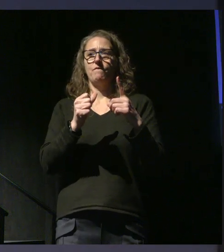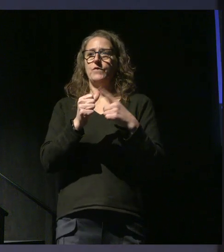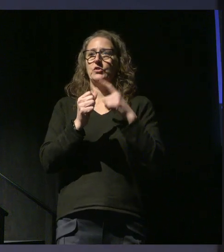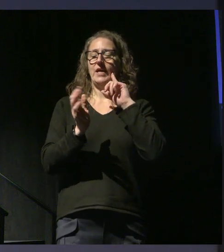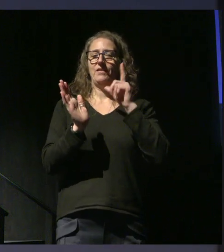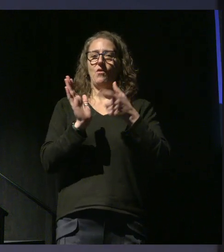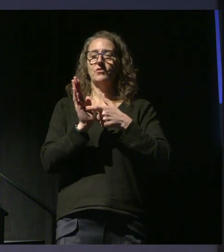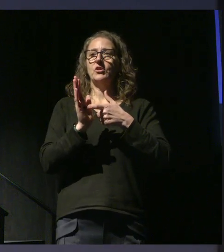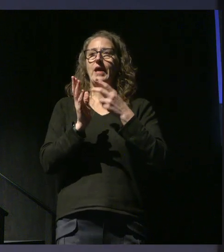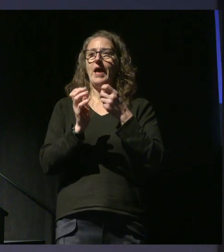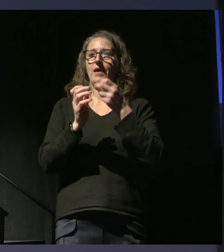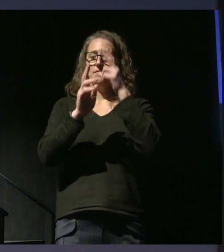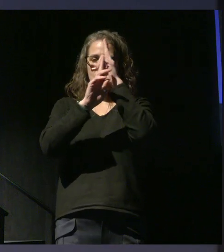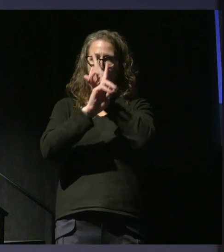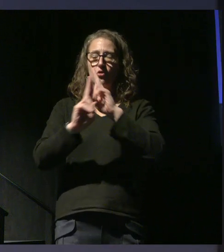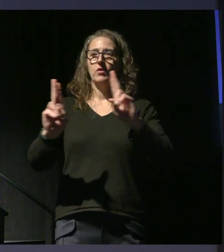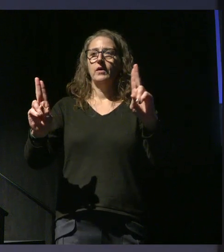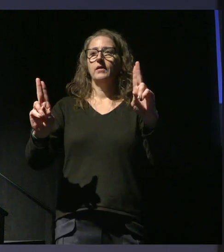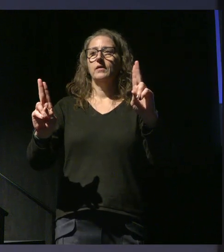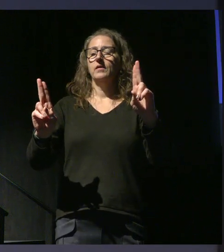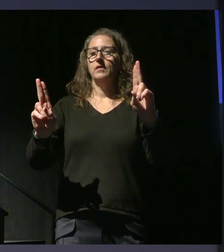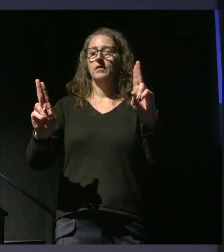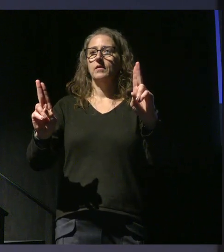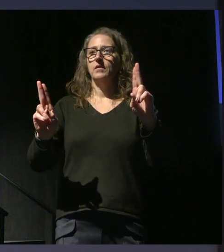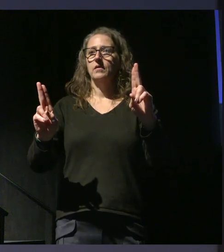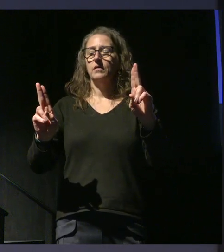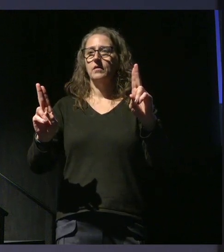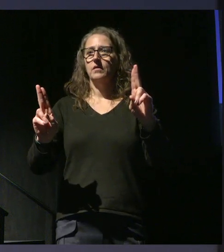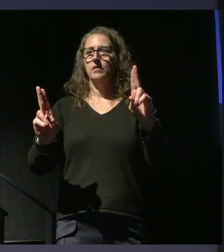and paying tribute to a loss in the community